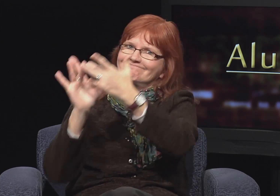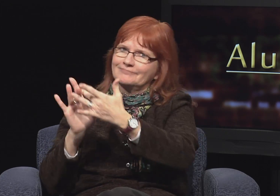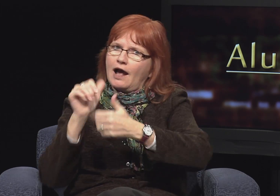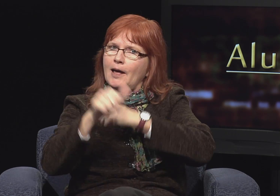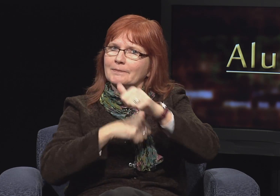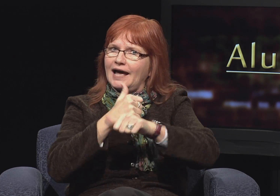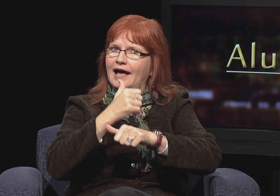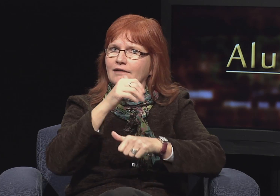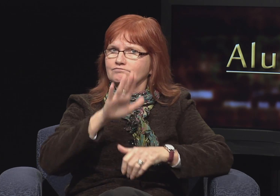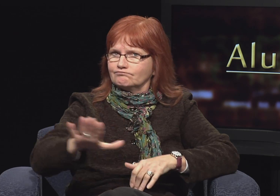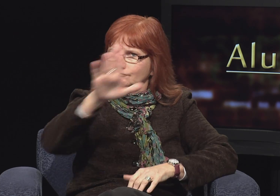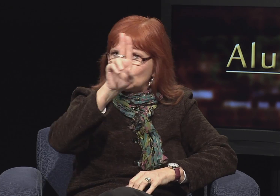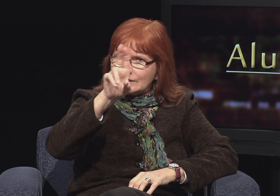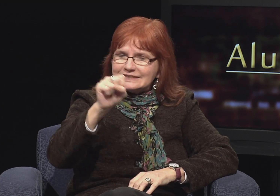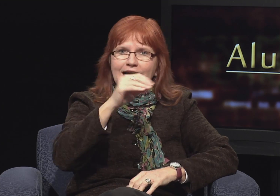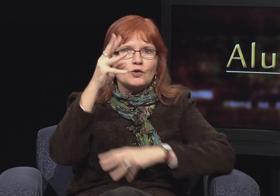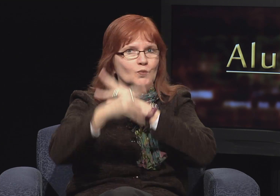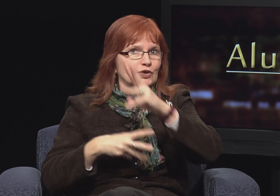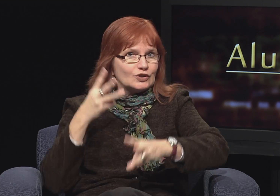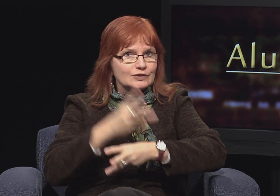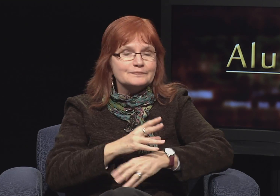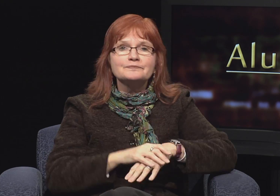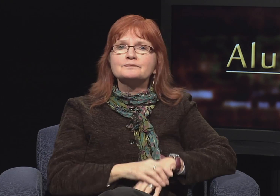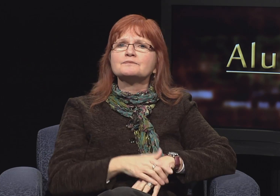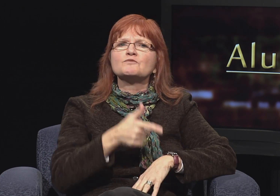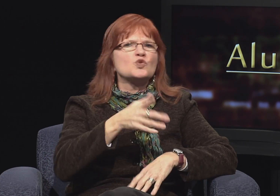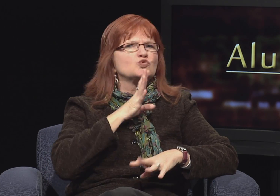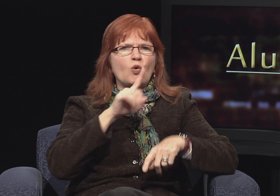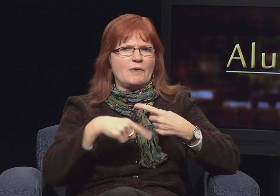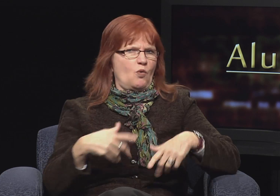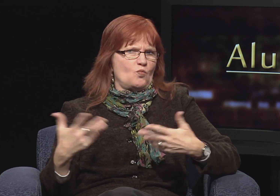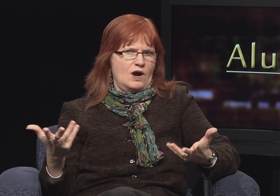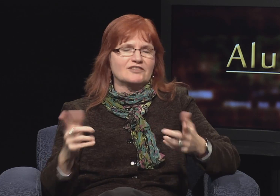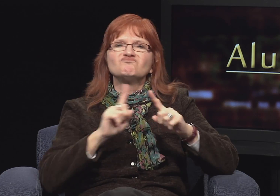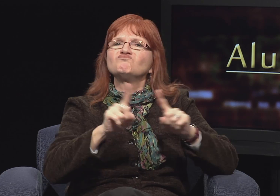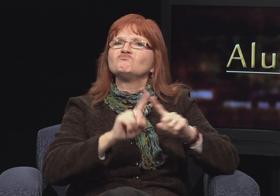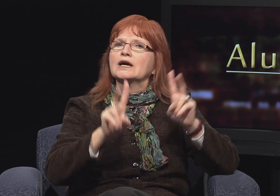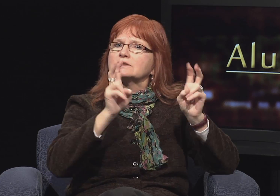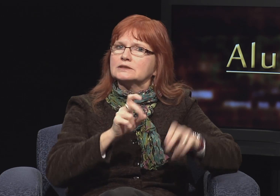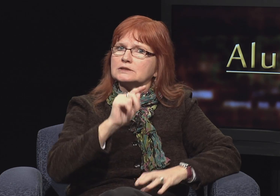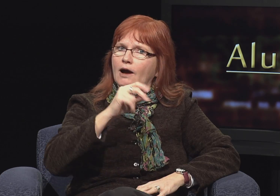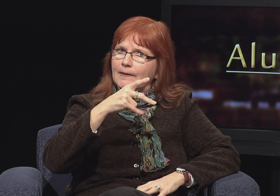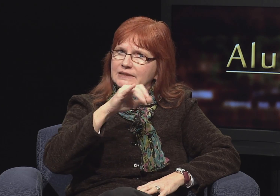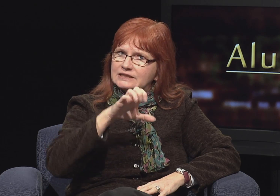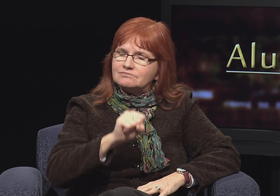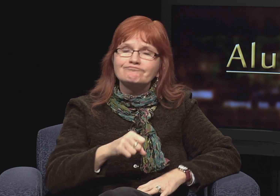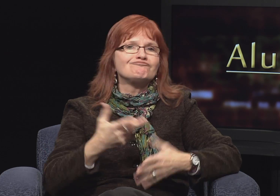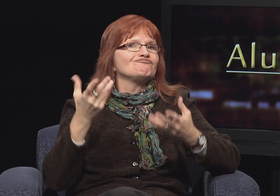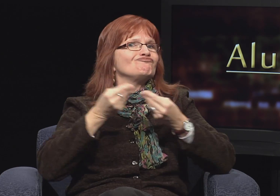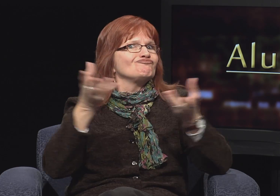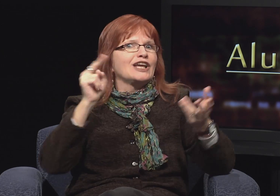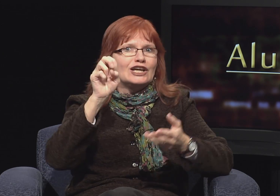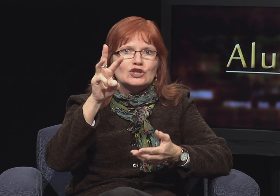connected, both in the United States and all across the world. In these episodes, we'll be sharing news from Gallaudet,